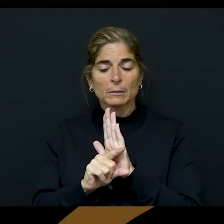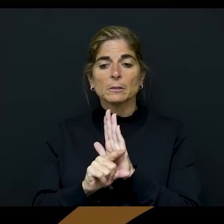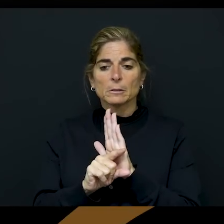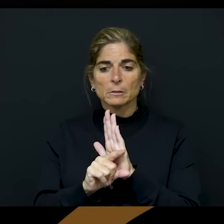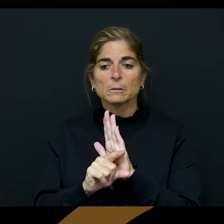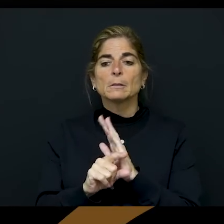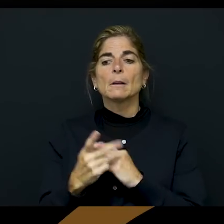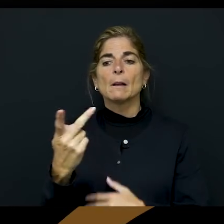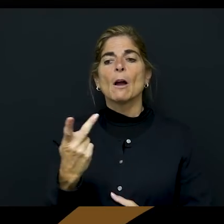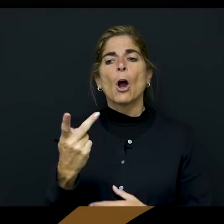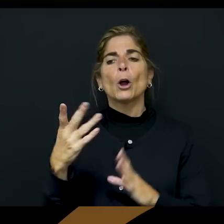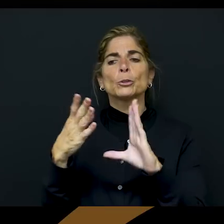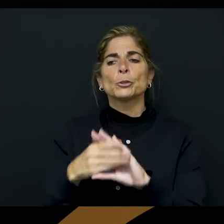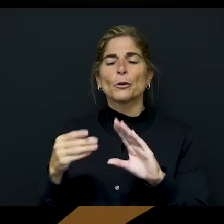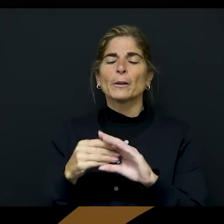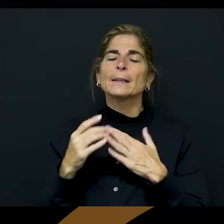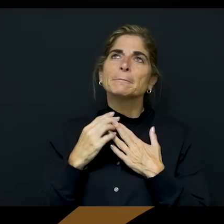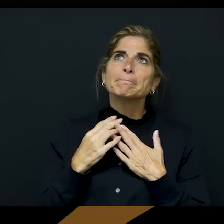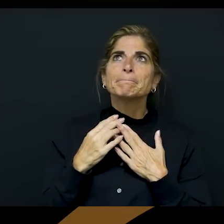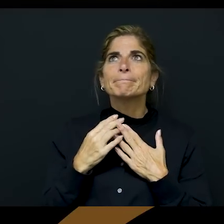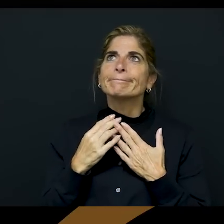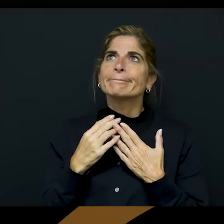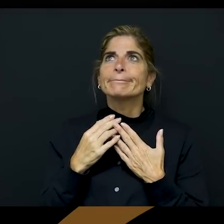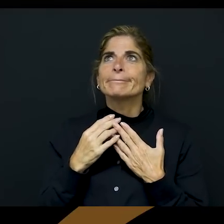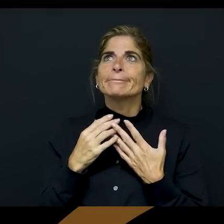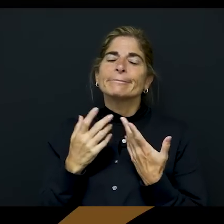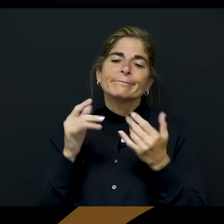and our lore story is, you know, very untraditional